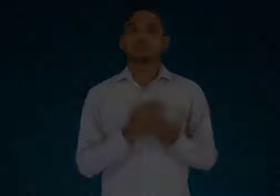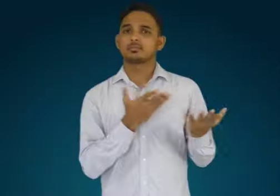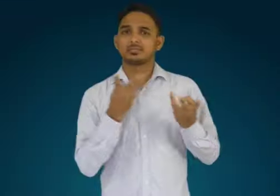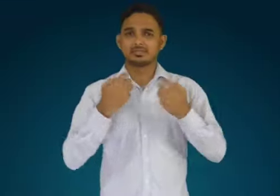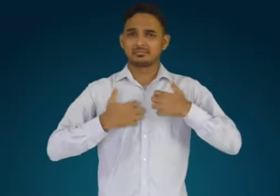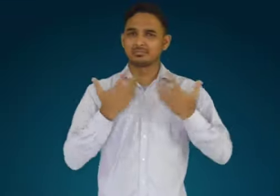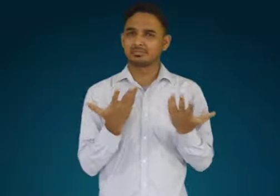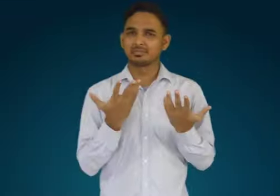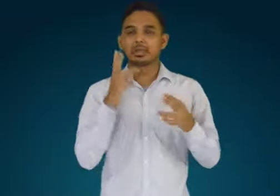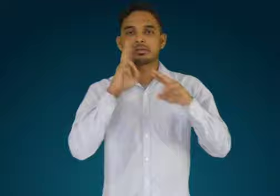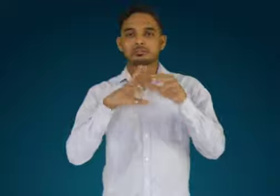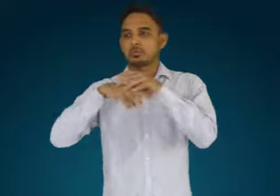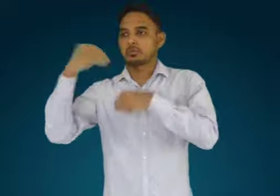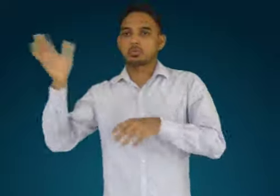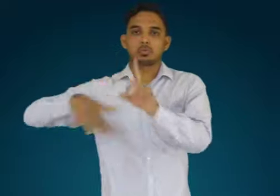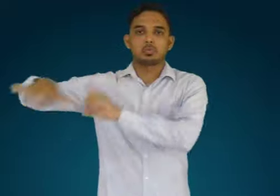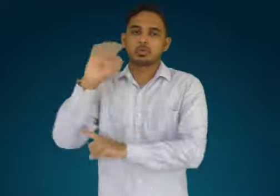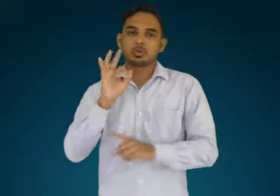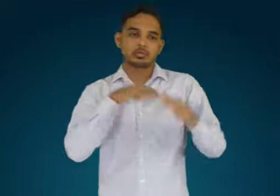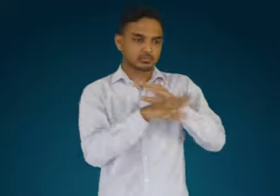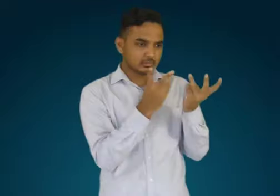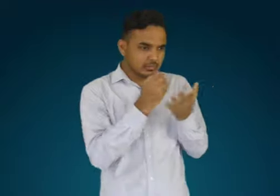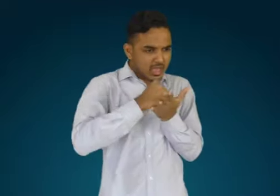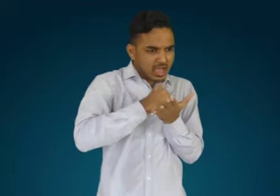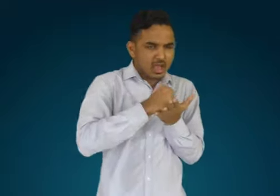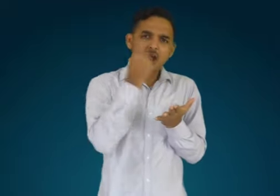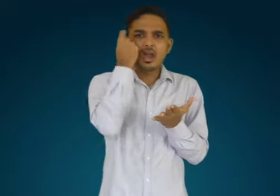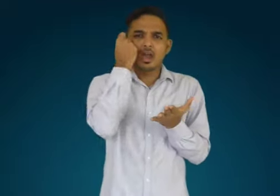to explain about subtraction the teacher also gives a scenario if two mangoes